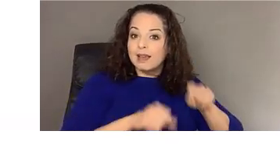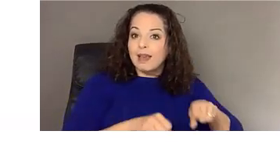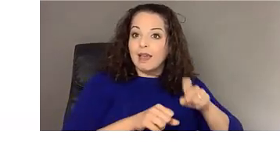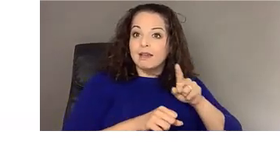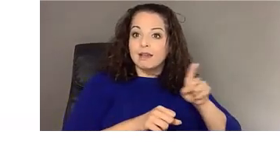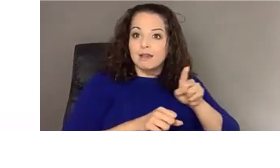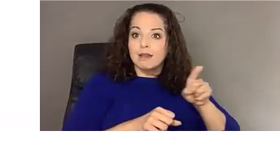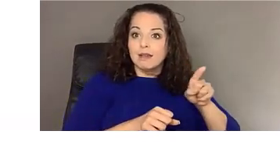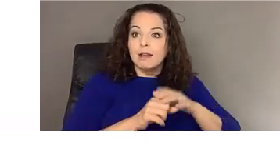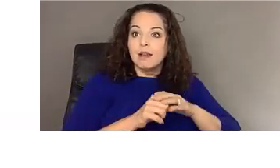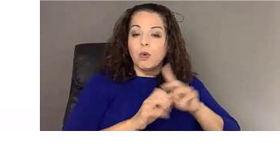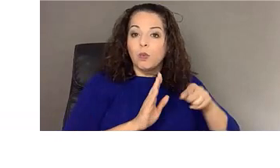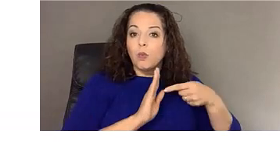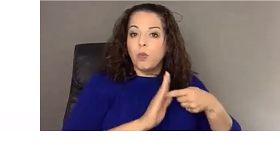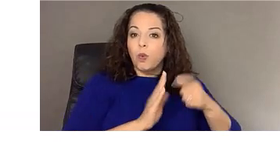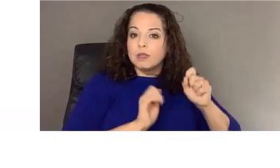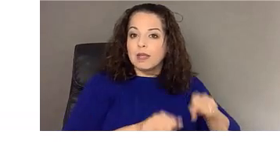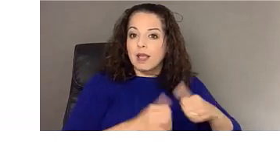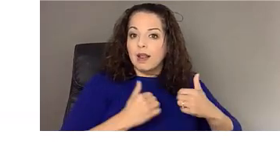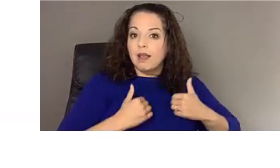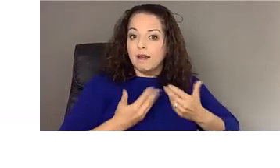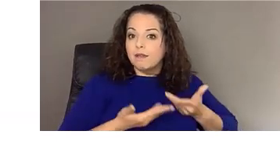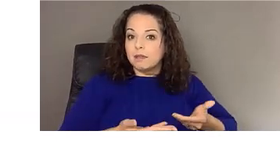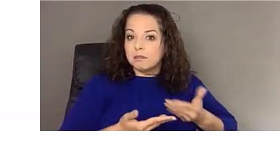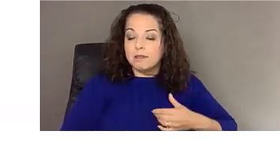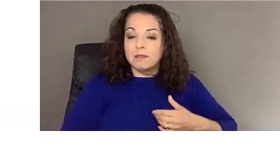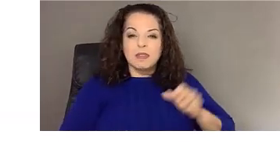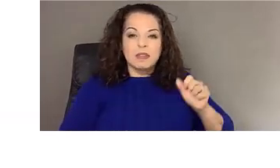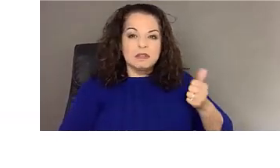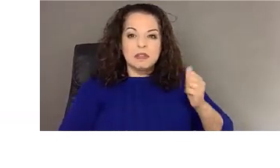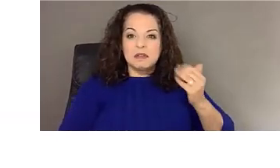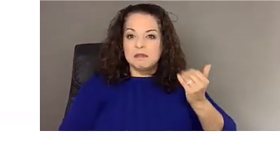So giving kind of 10, 15 seconds for everyone to answer.